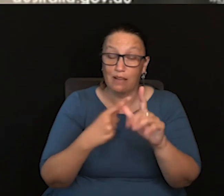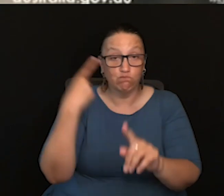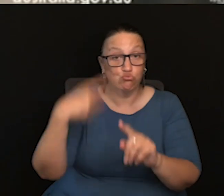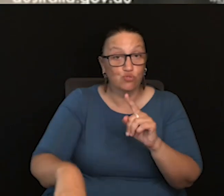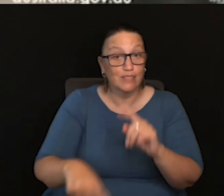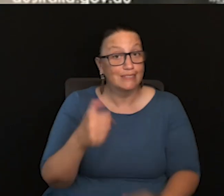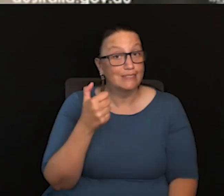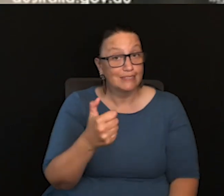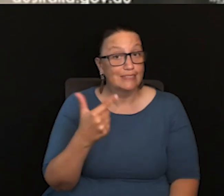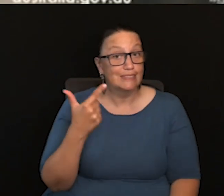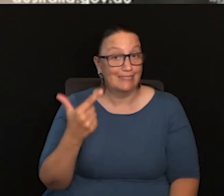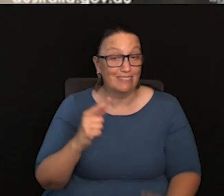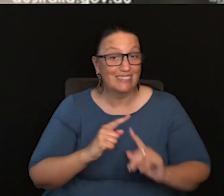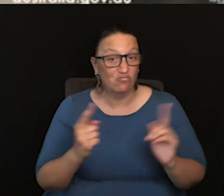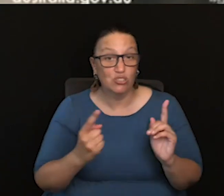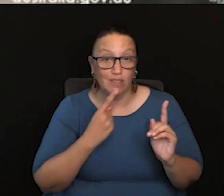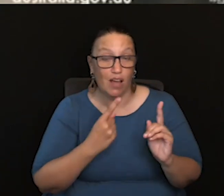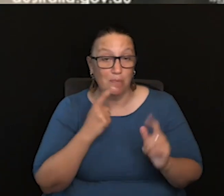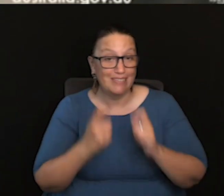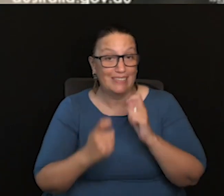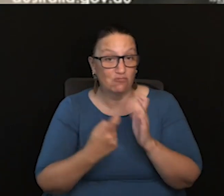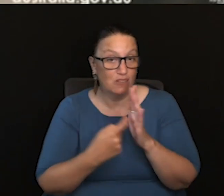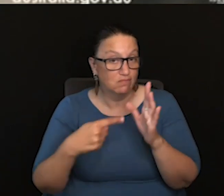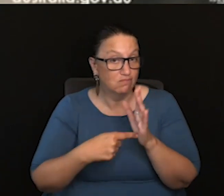for what's called a Class 1 concern,